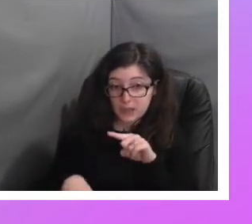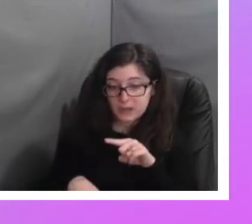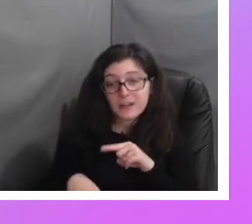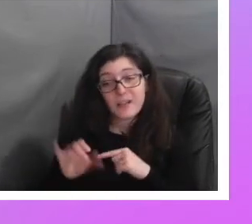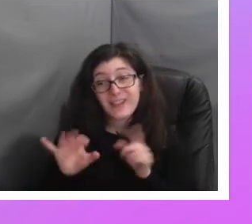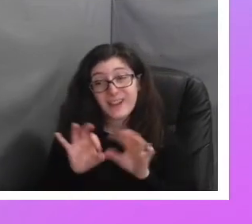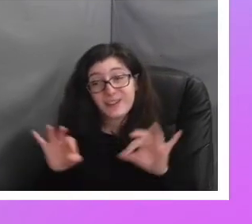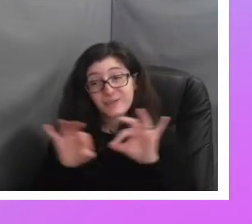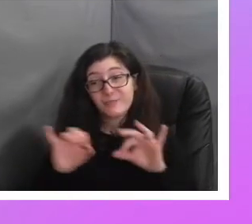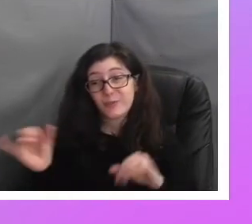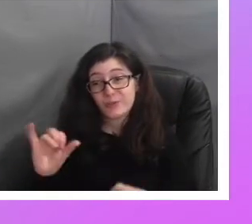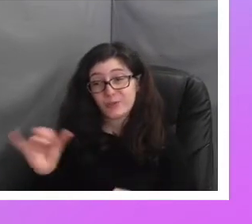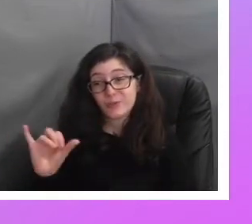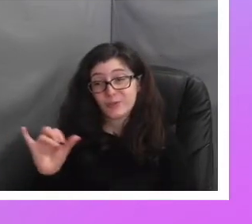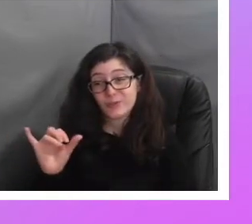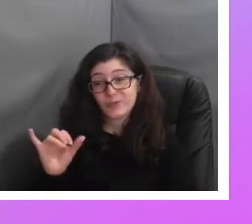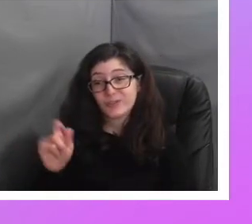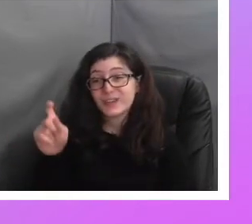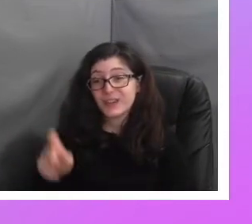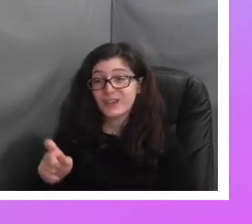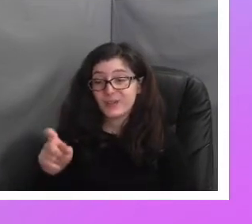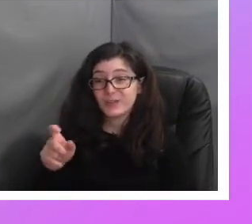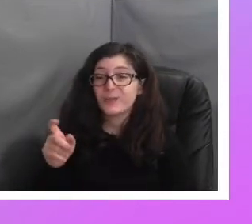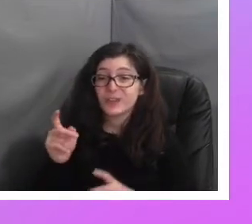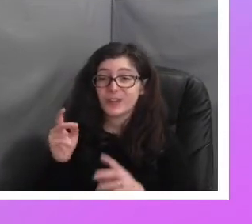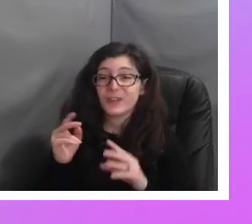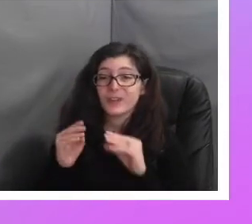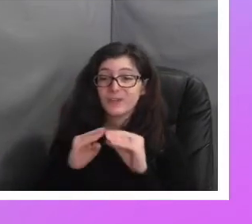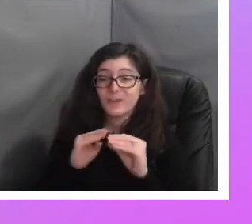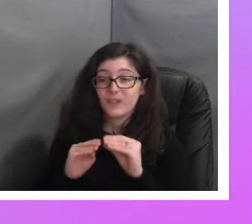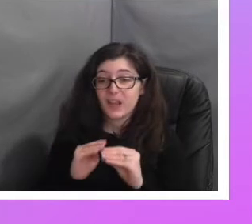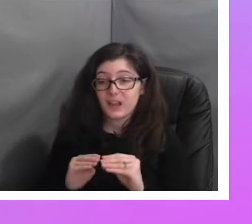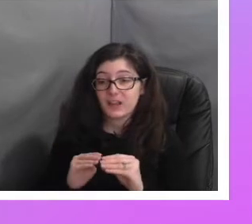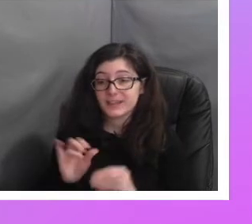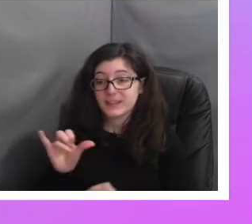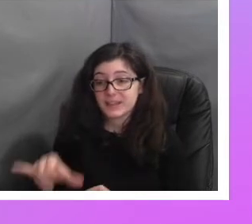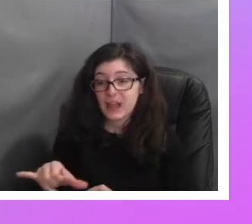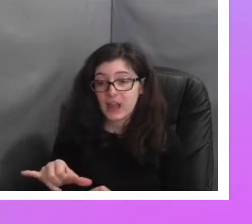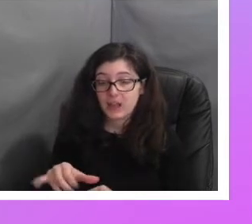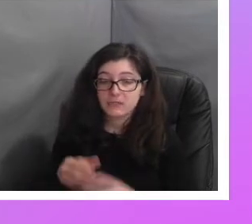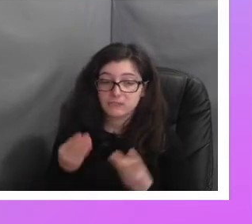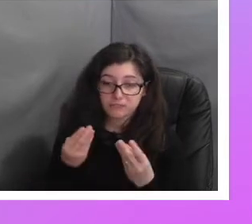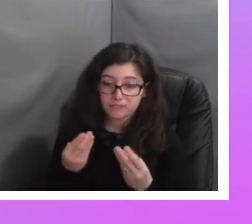you want to really take care of the very severe barriers, and I always throw in,